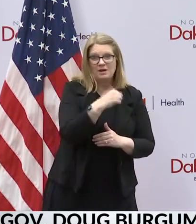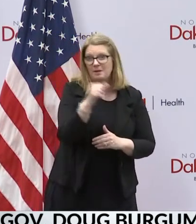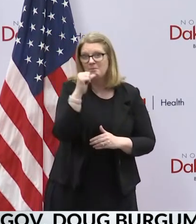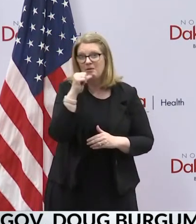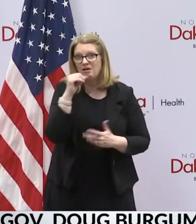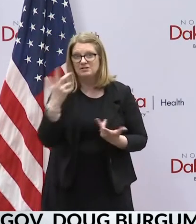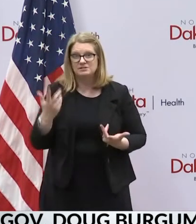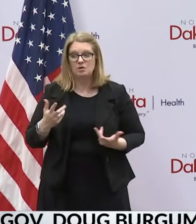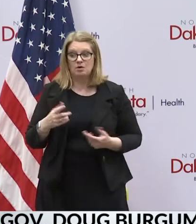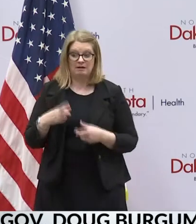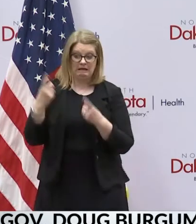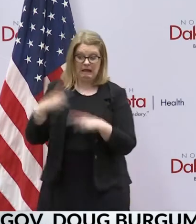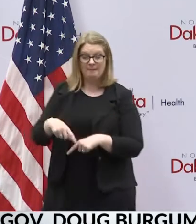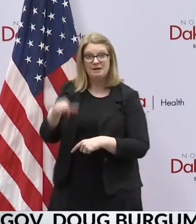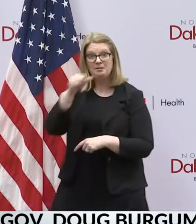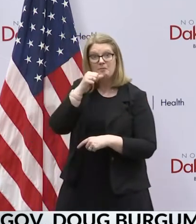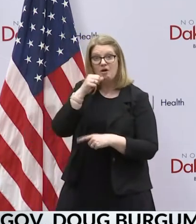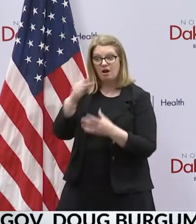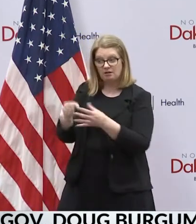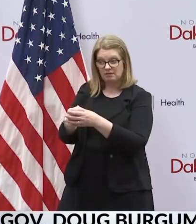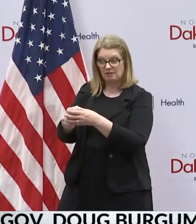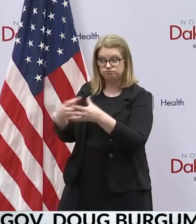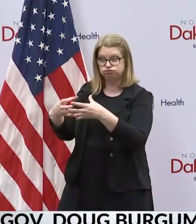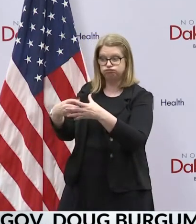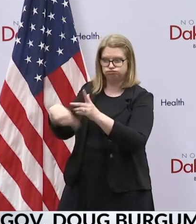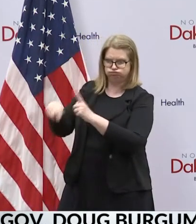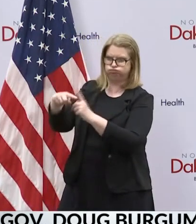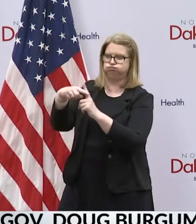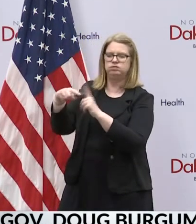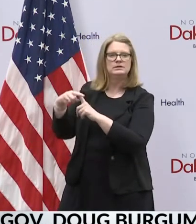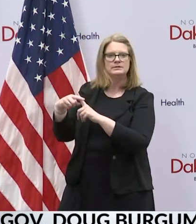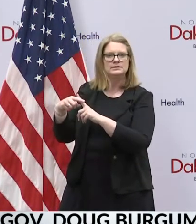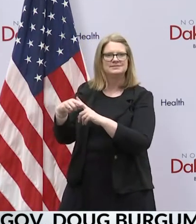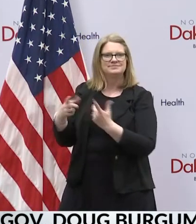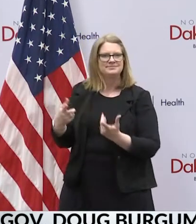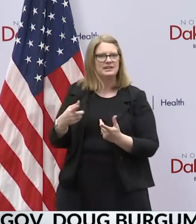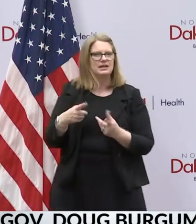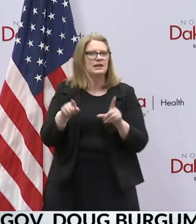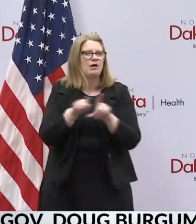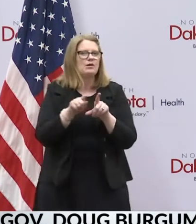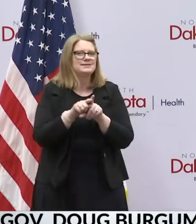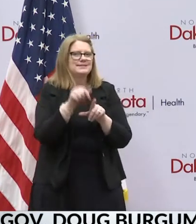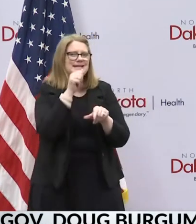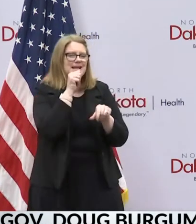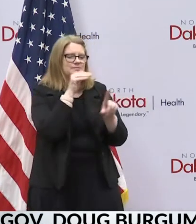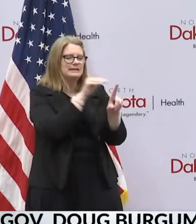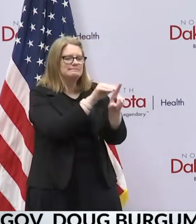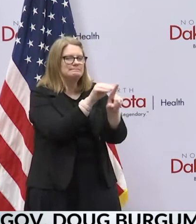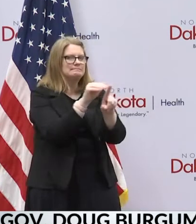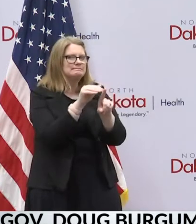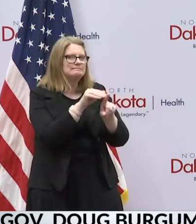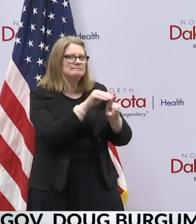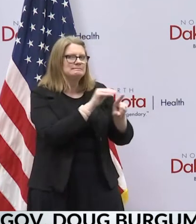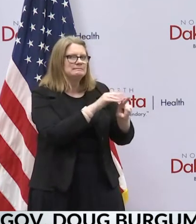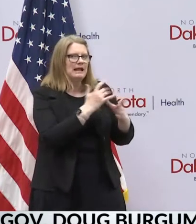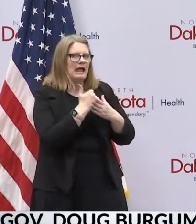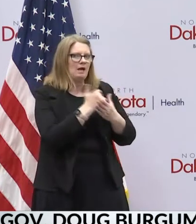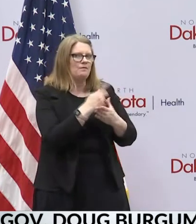PEOPLE GOING TO RESTAURANTS, AND BARS, IF THERE IS A BREAKOUT, SAY, IN ONE OF THOSE, WE COULD ANONYMOUSLY NOTIFY PEOPLE, THIS